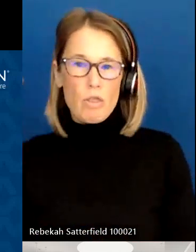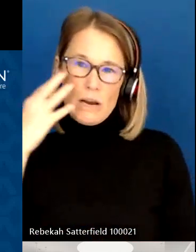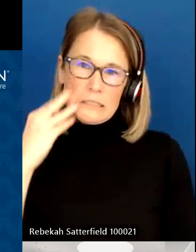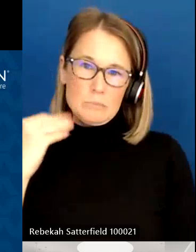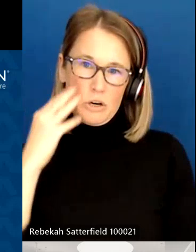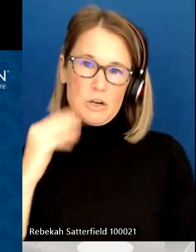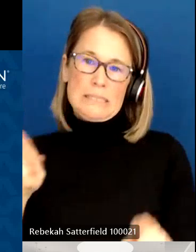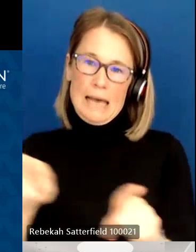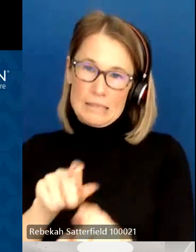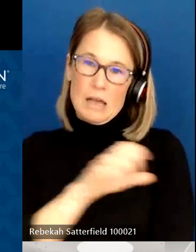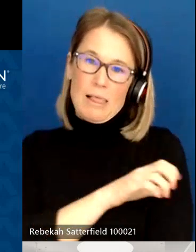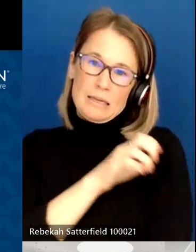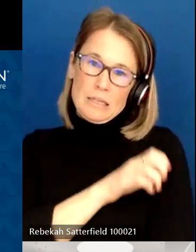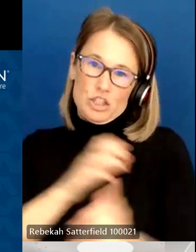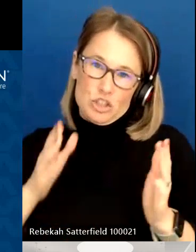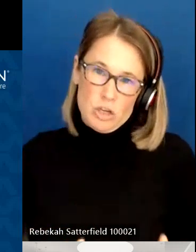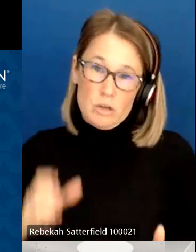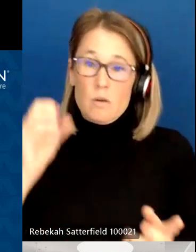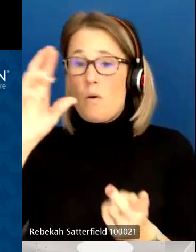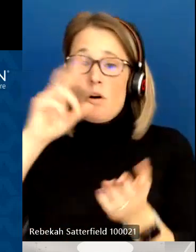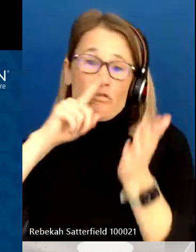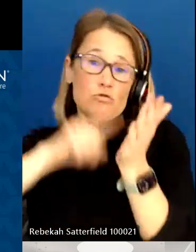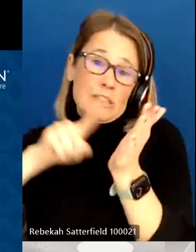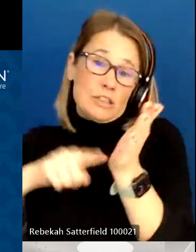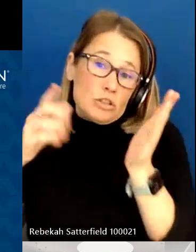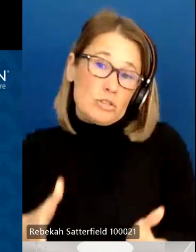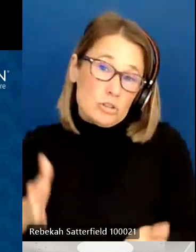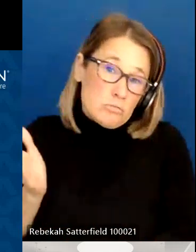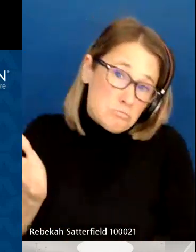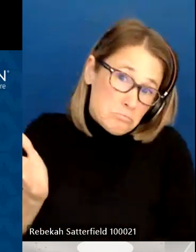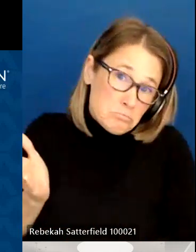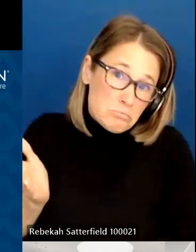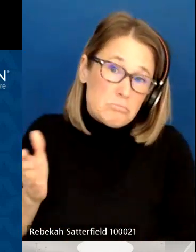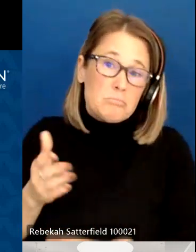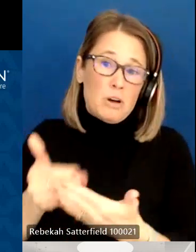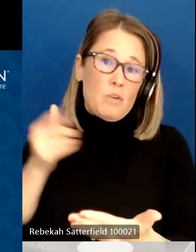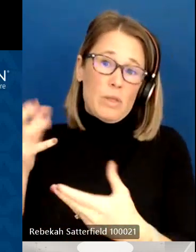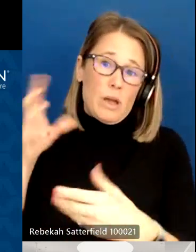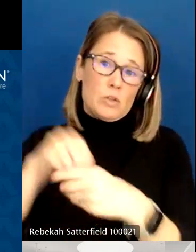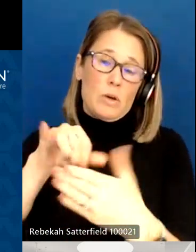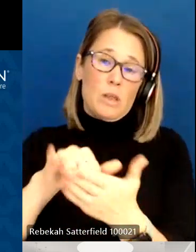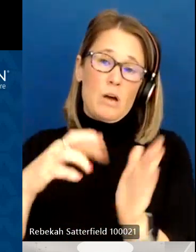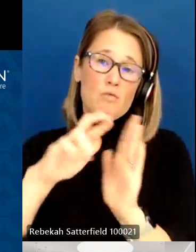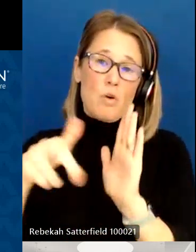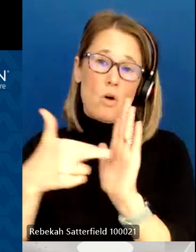a researcher to uh to to be in that role but I think compliance professionals Chief compliance